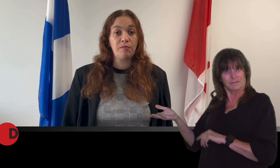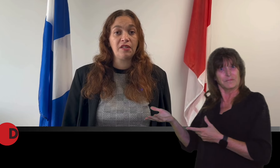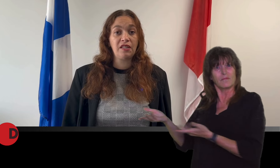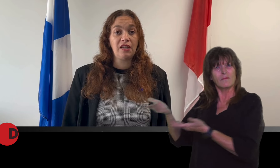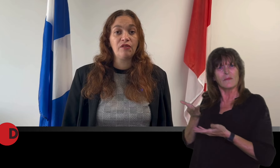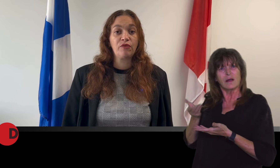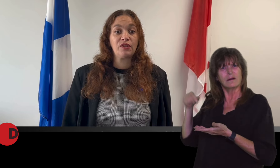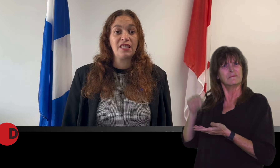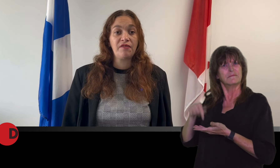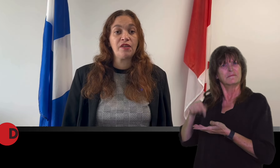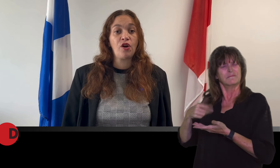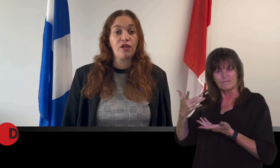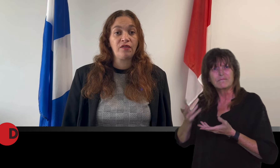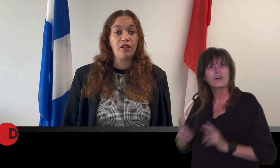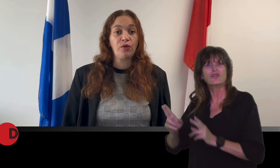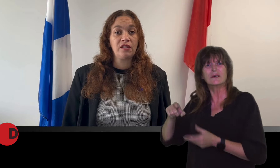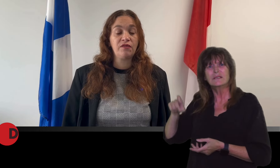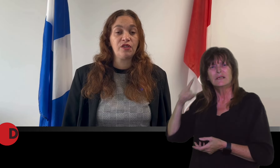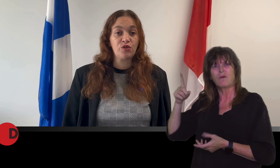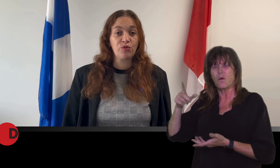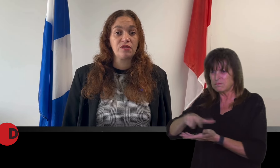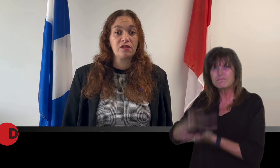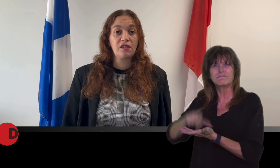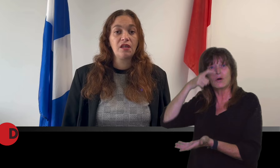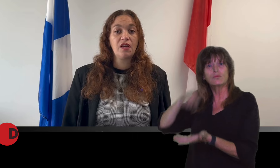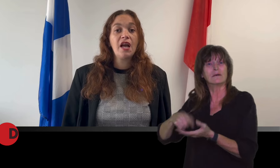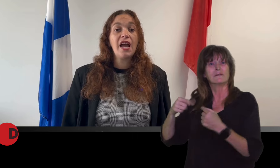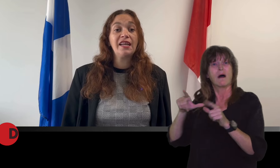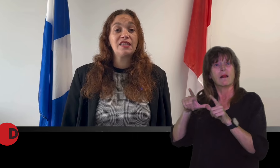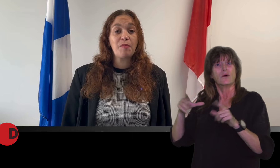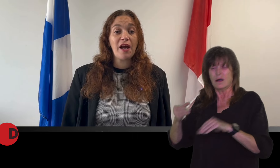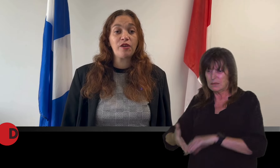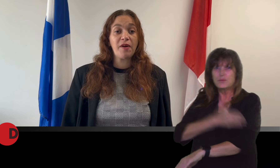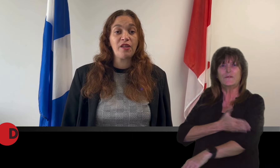for official recognition of sign languages and improved accessibility